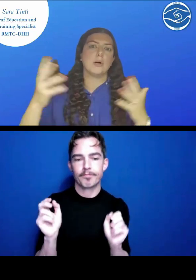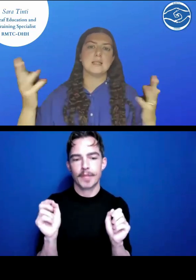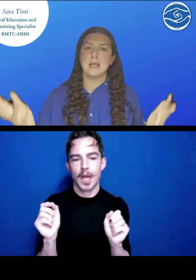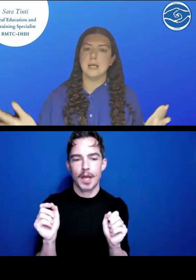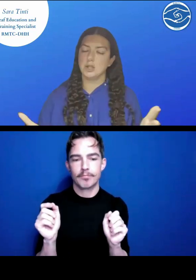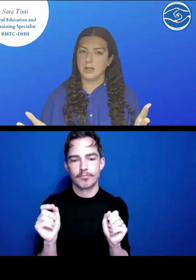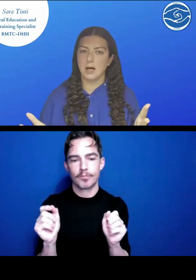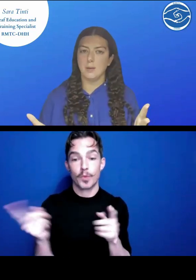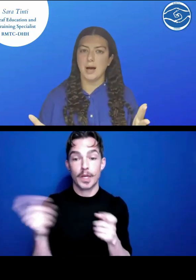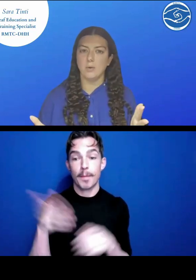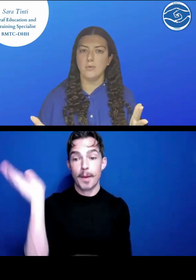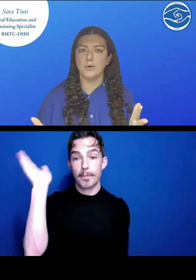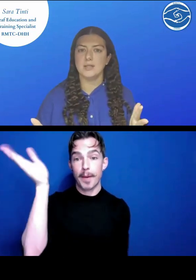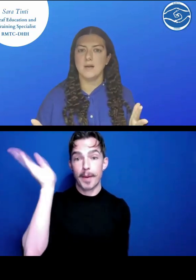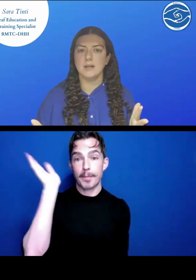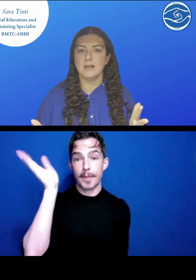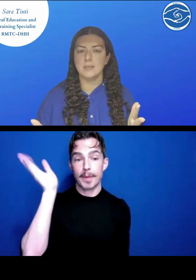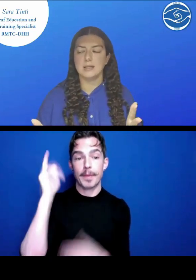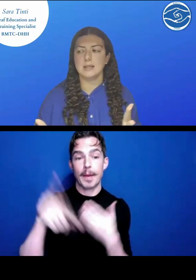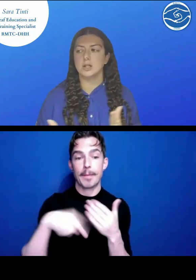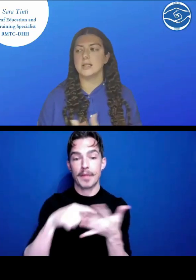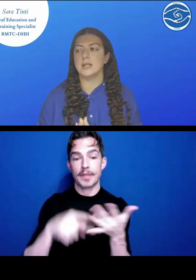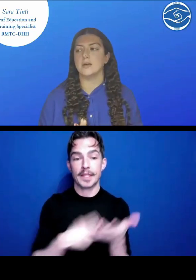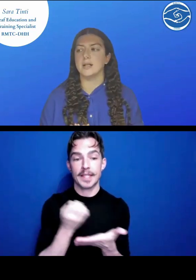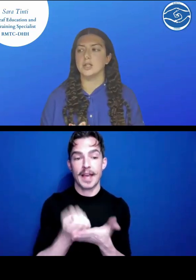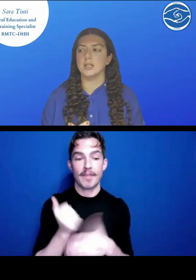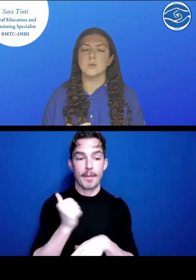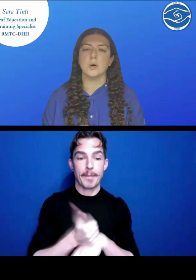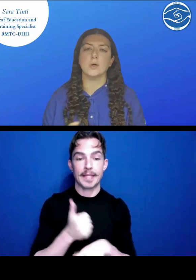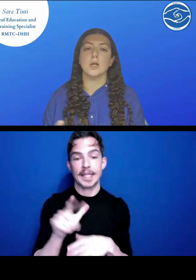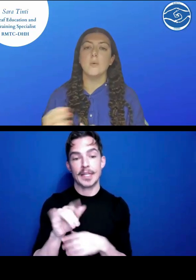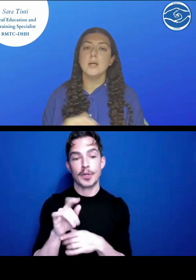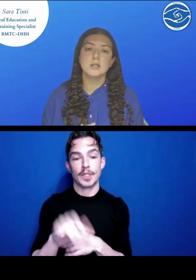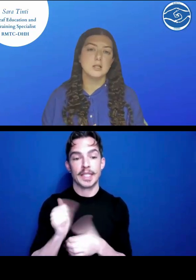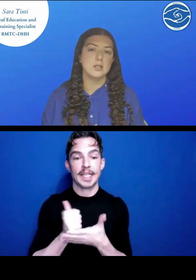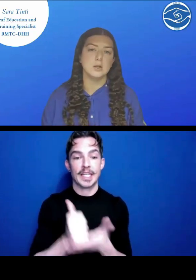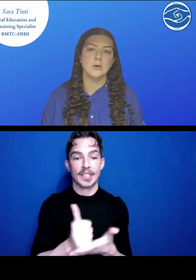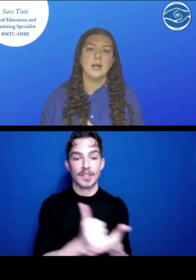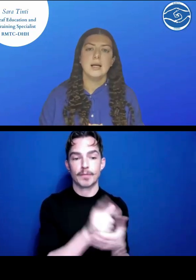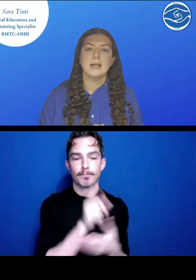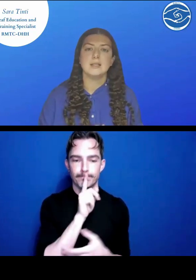do a presentation about those evidence-based literacy interventions. What we're going to do